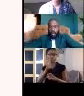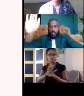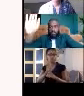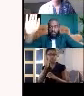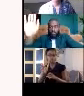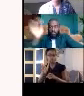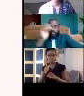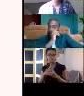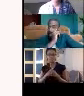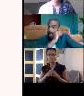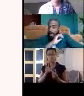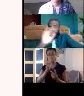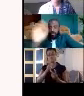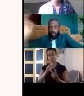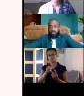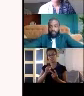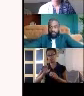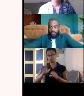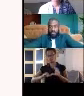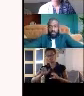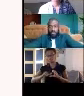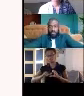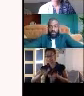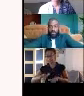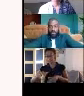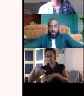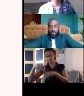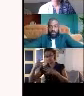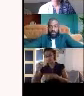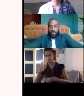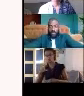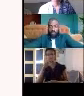on. Thanks everybody. All right. Yeah, thank you everyone for following